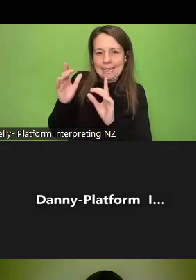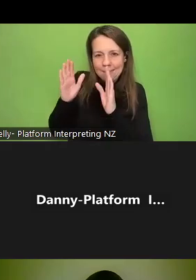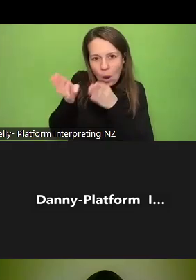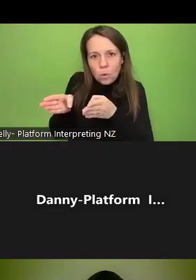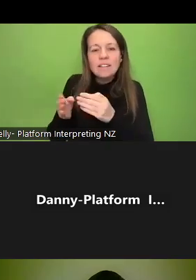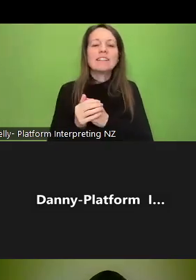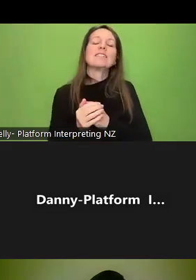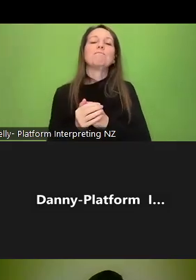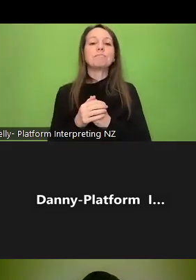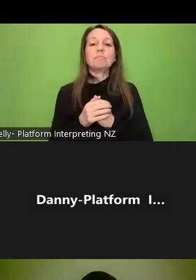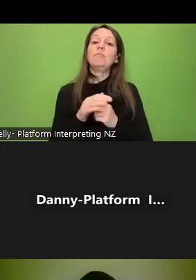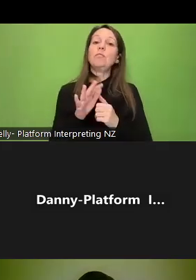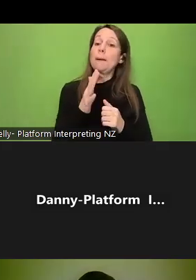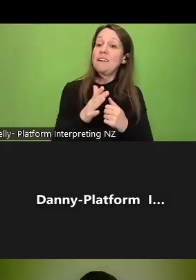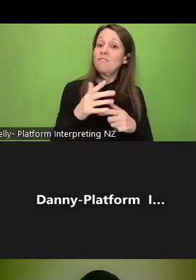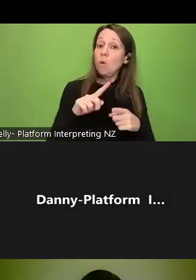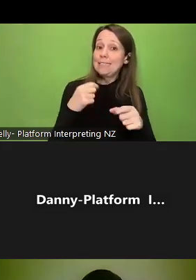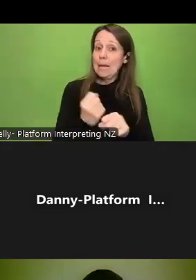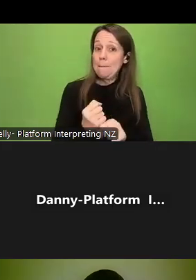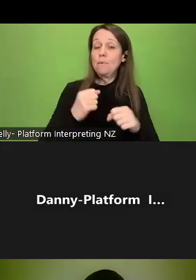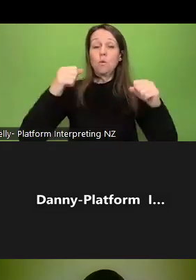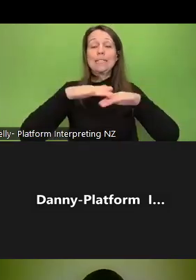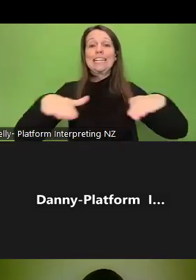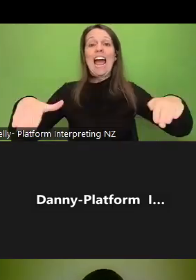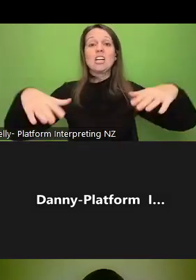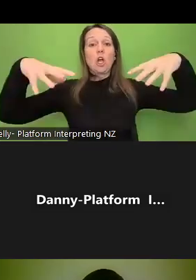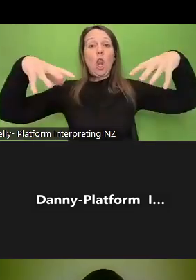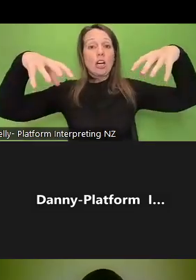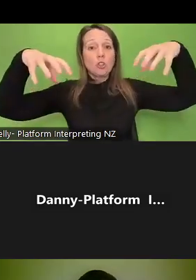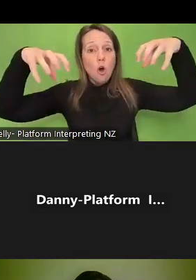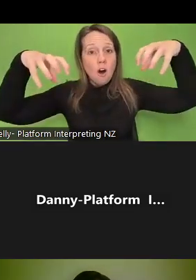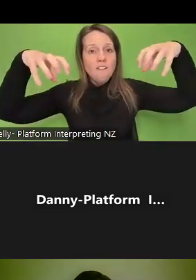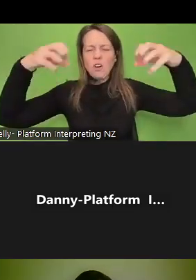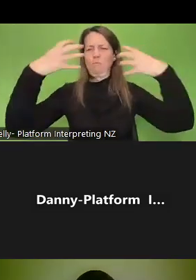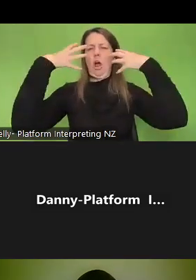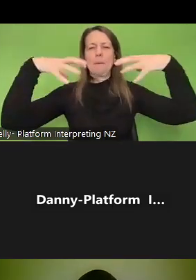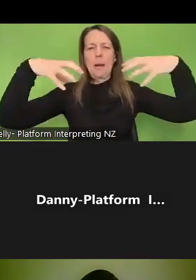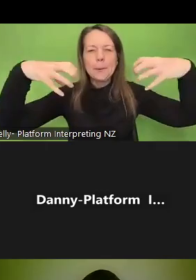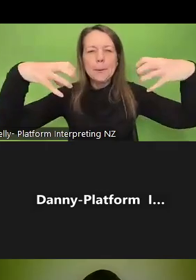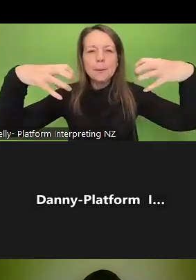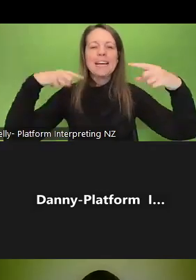which is where you might turn the lights down on stage so they're not as bright. The sound might be lowered, and intense,